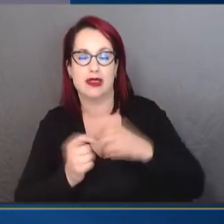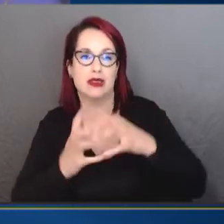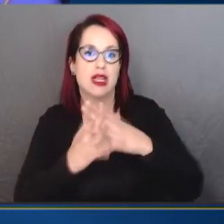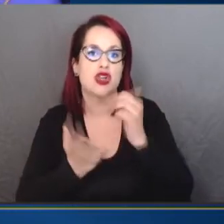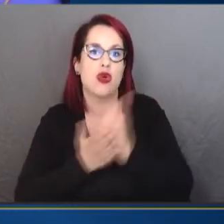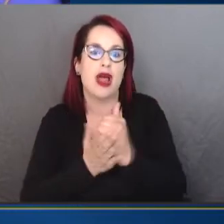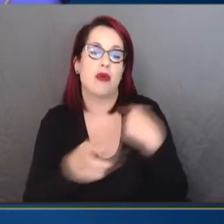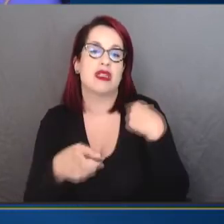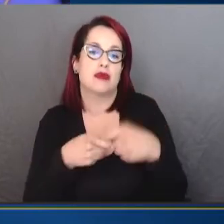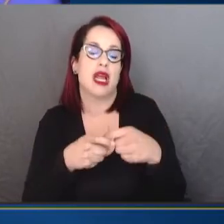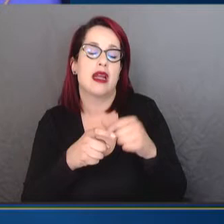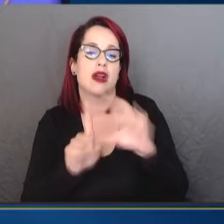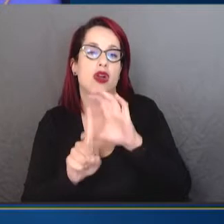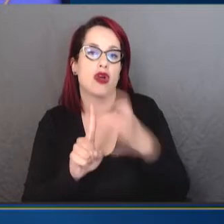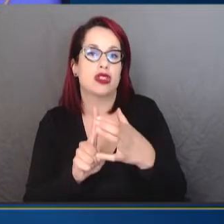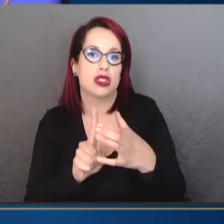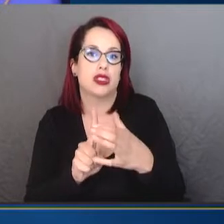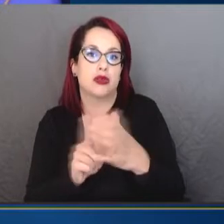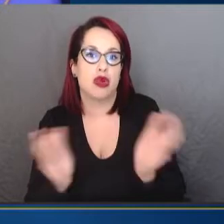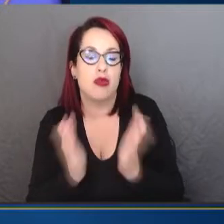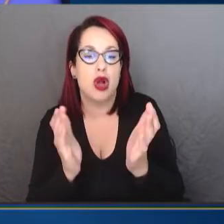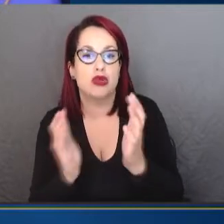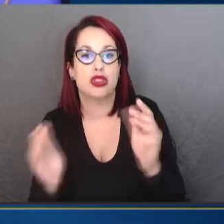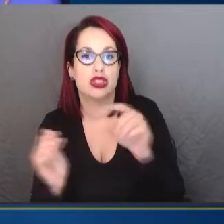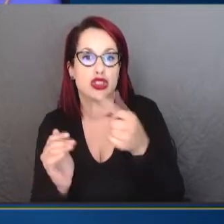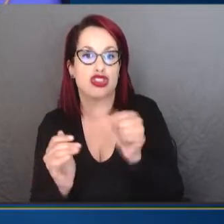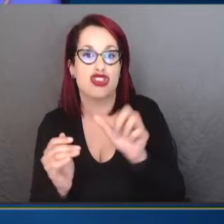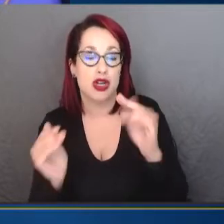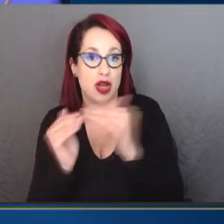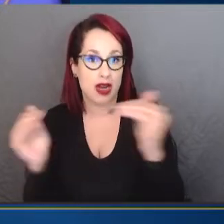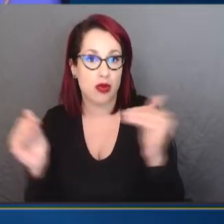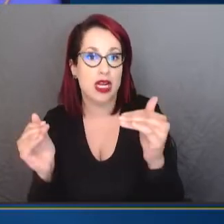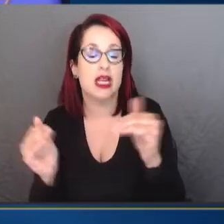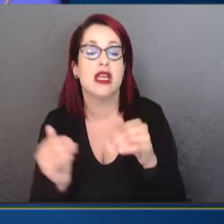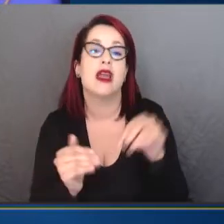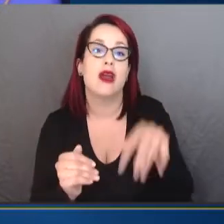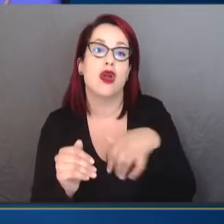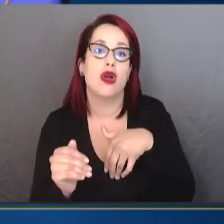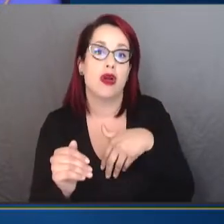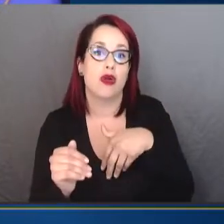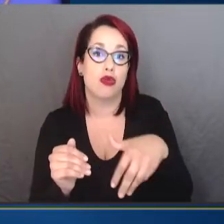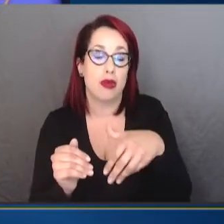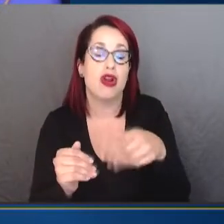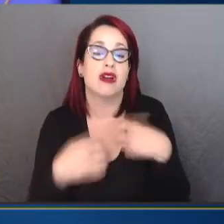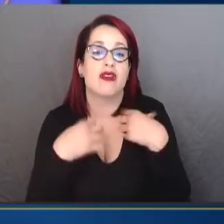promote reproductive health and choice. Next, we have UnidosUS, Rita Carreon.